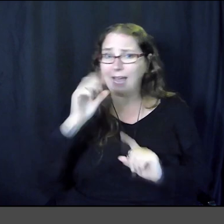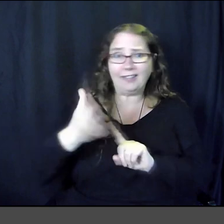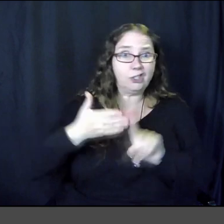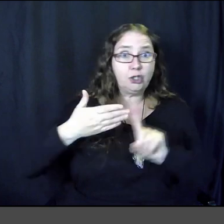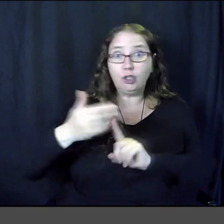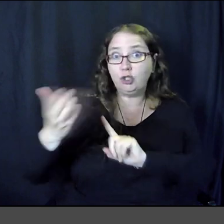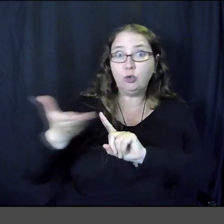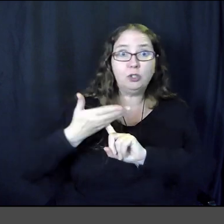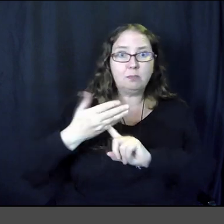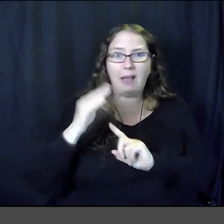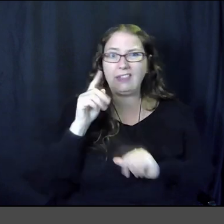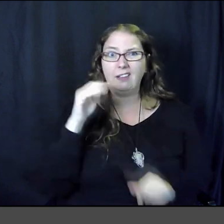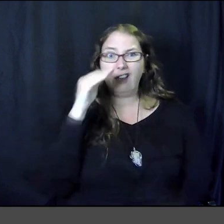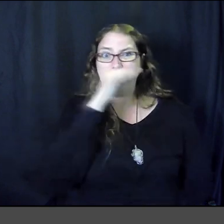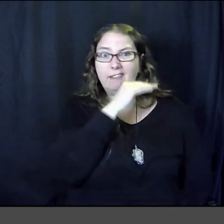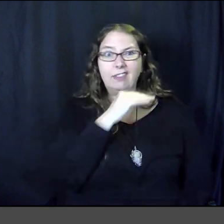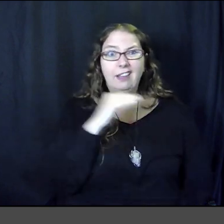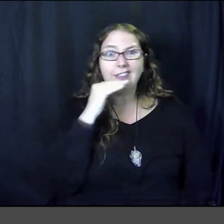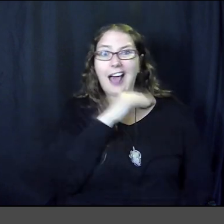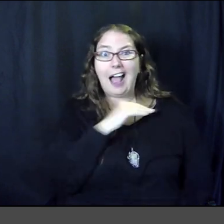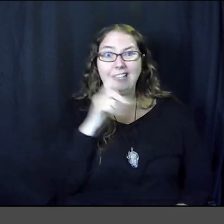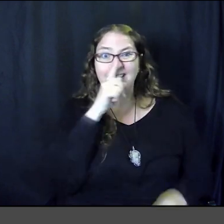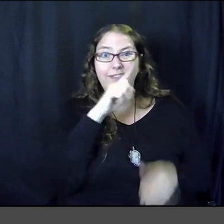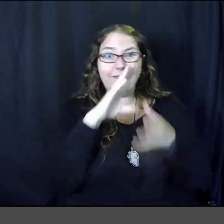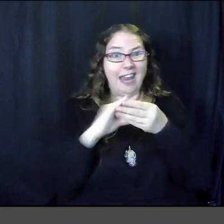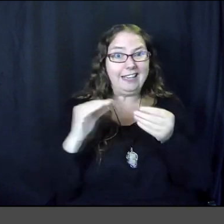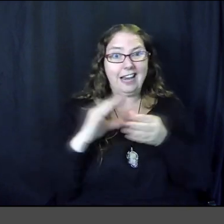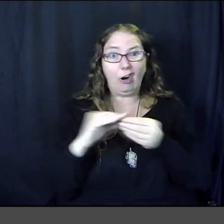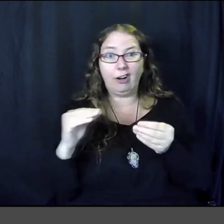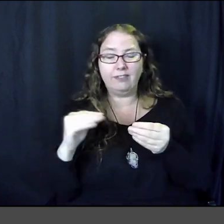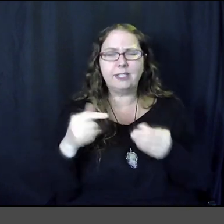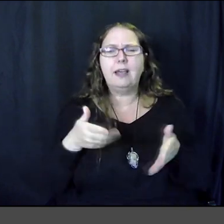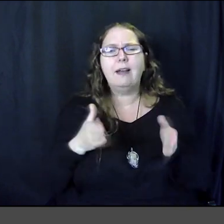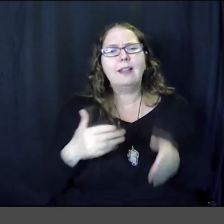IT MEANS THAT IT ALLOWS YOU TO HAVE A COMMON SHARED UNDERSTANDING